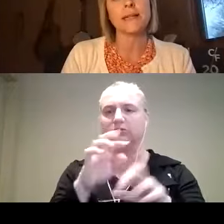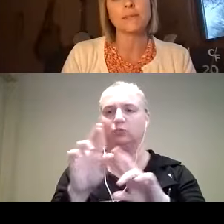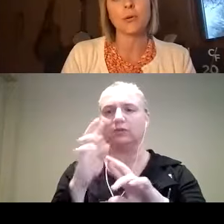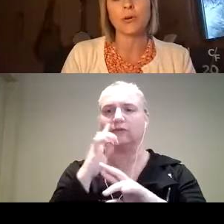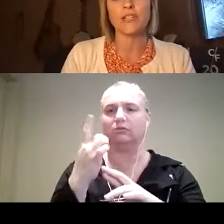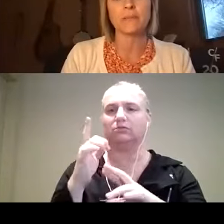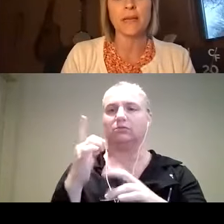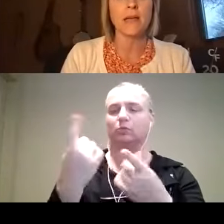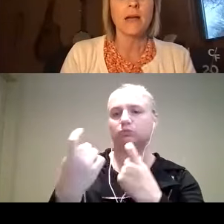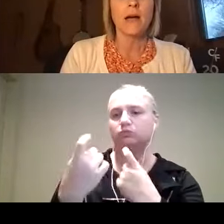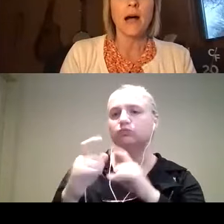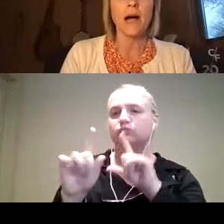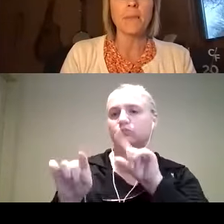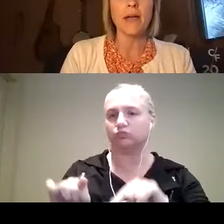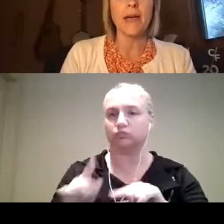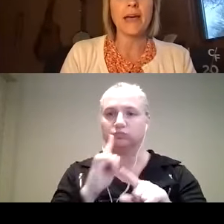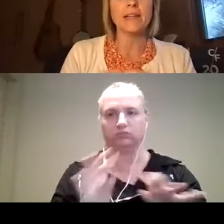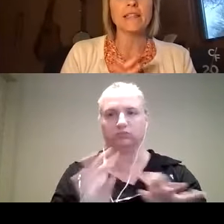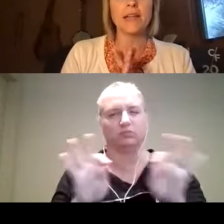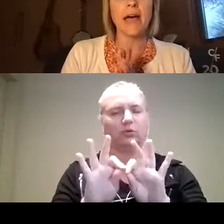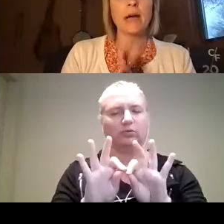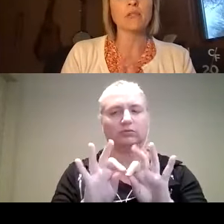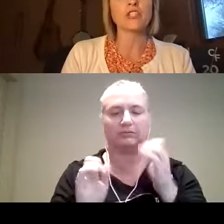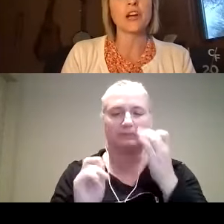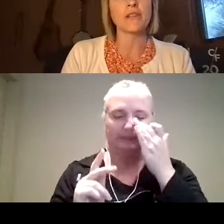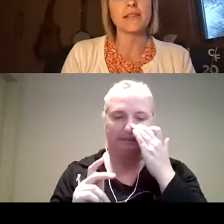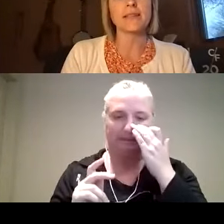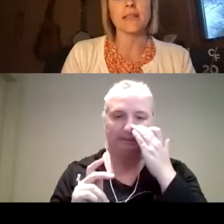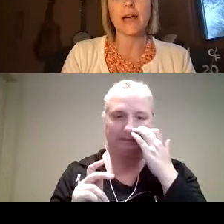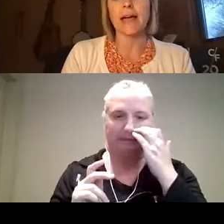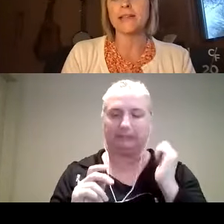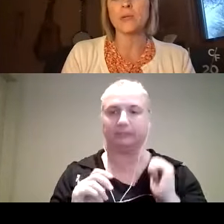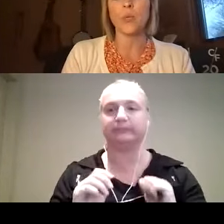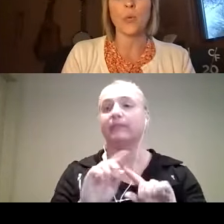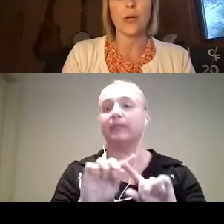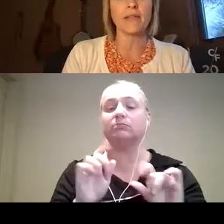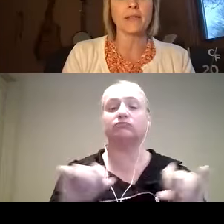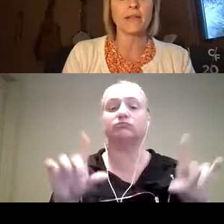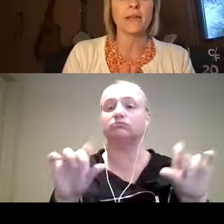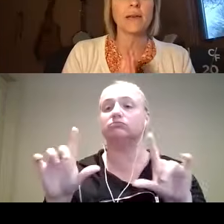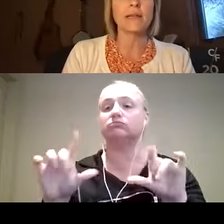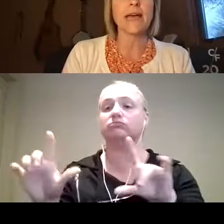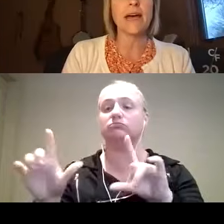That's important to me. And I will share these slides with Deb